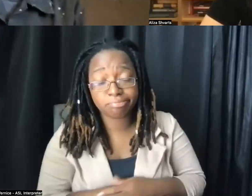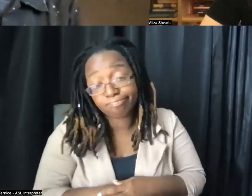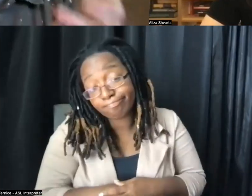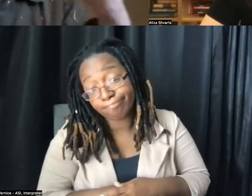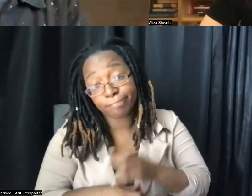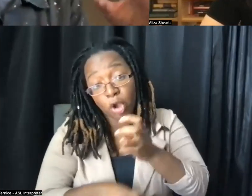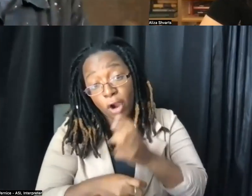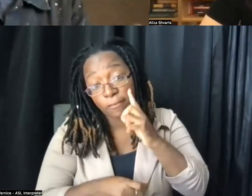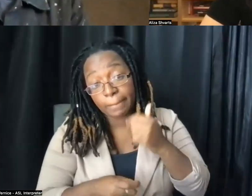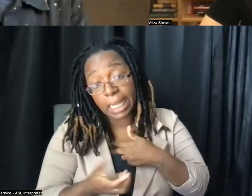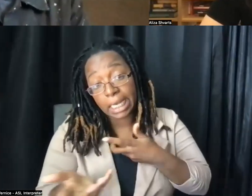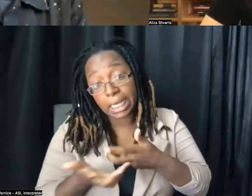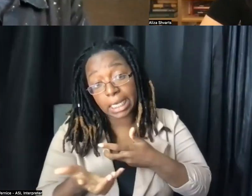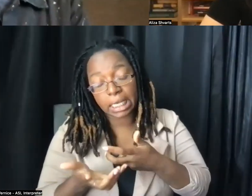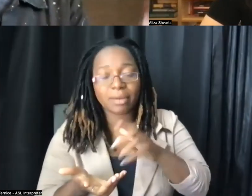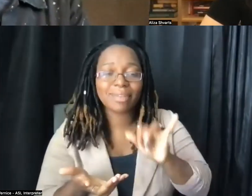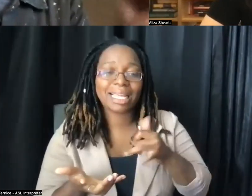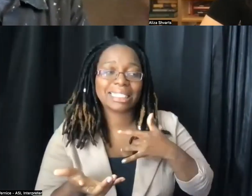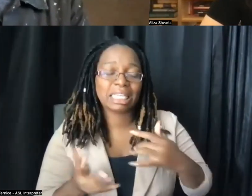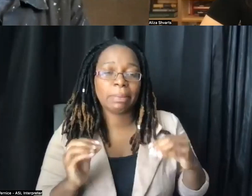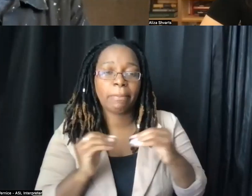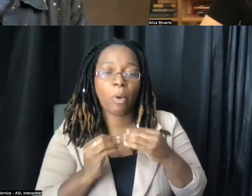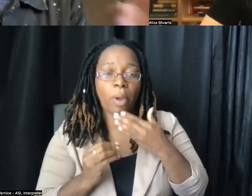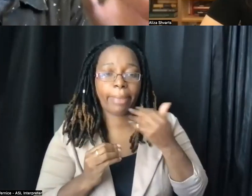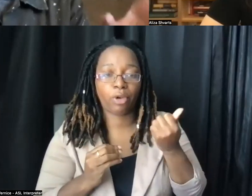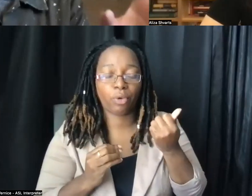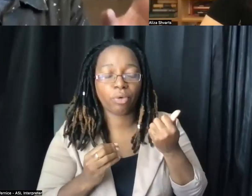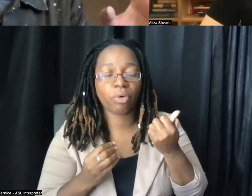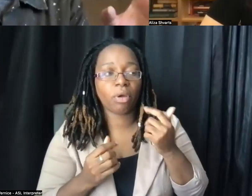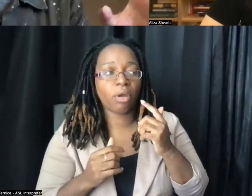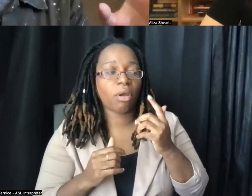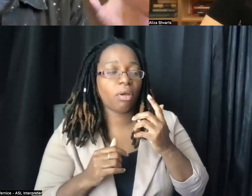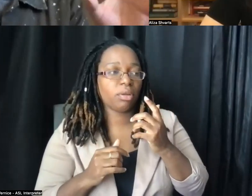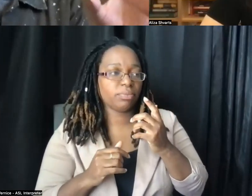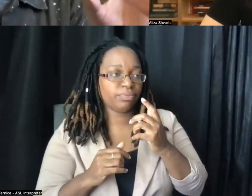It is hard for me to do this. Right? That is often better than